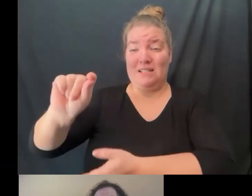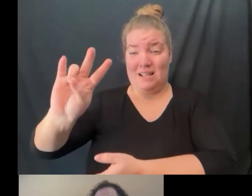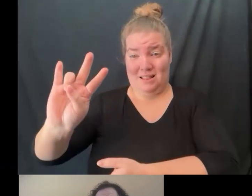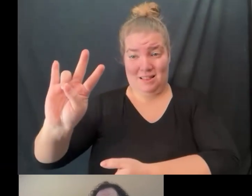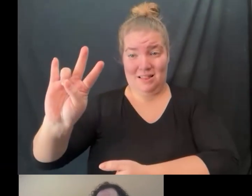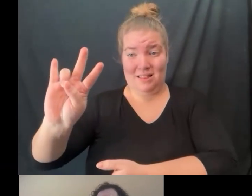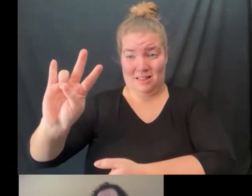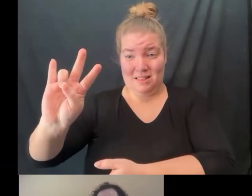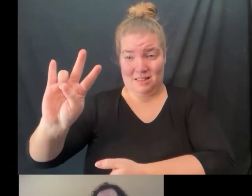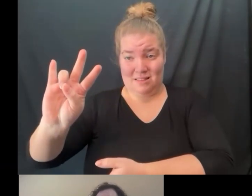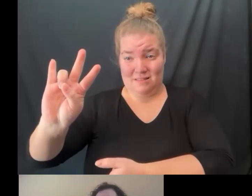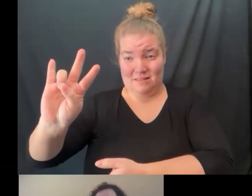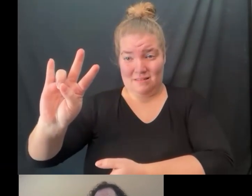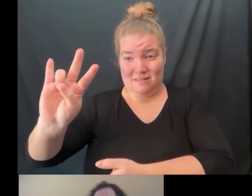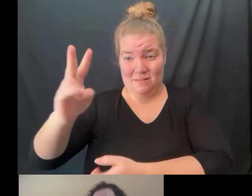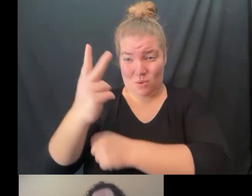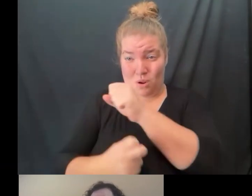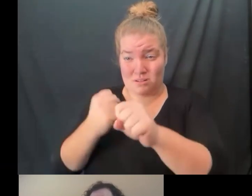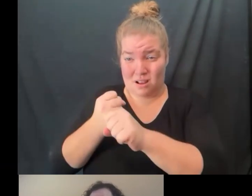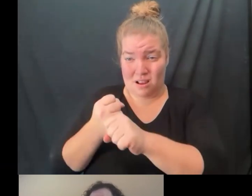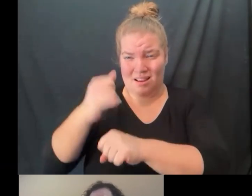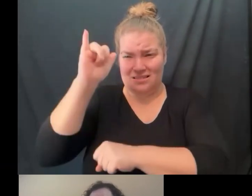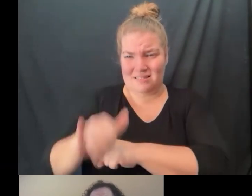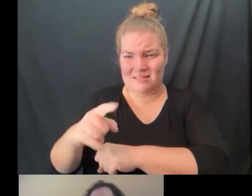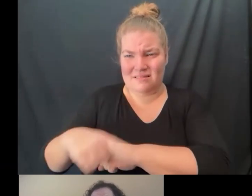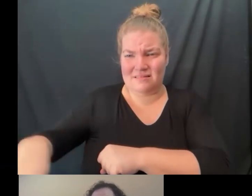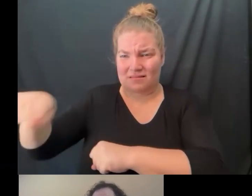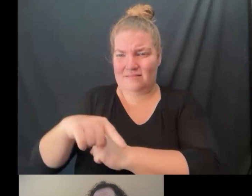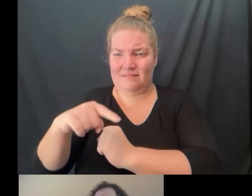This is the only deadline there is for business that's not three years out.